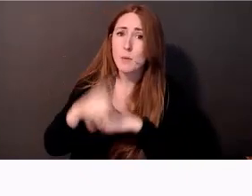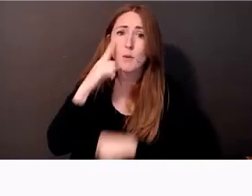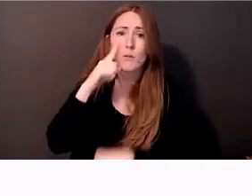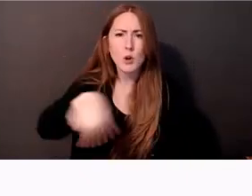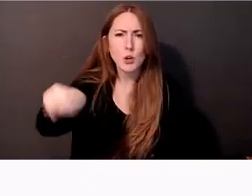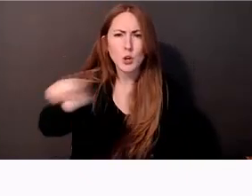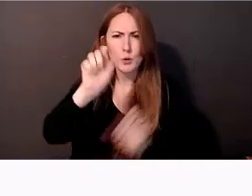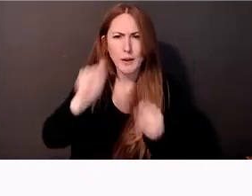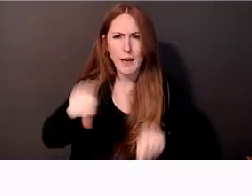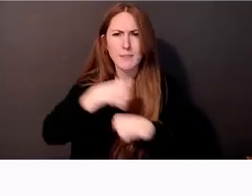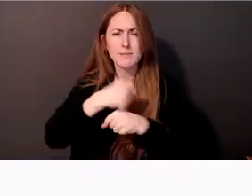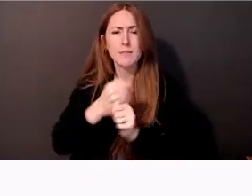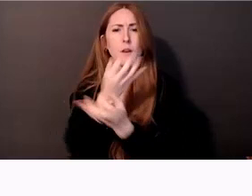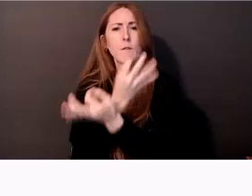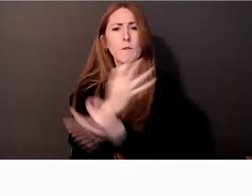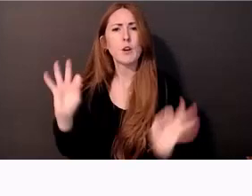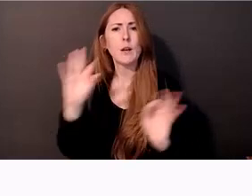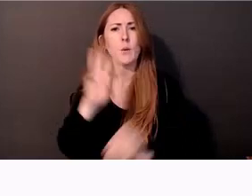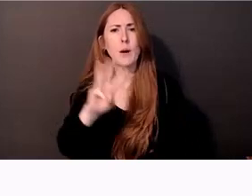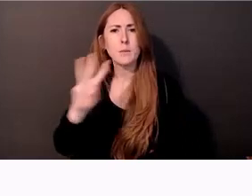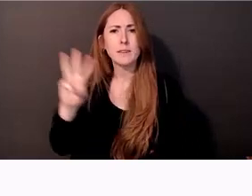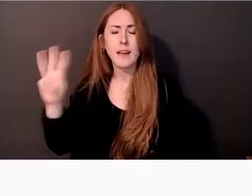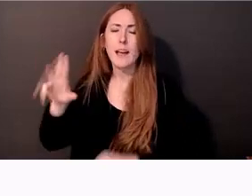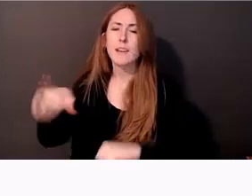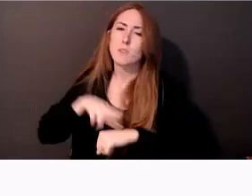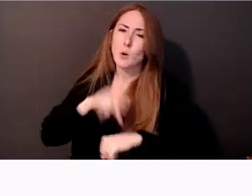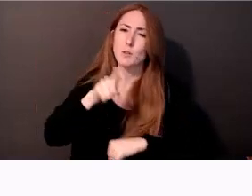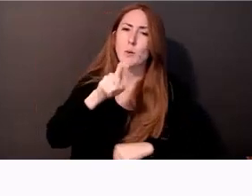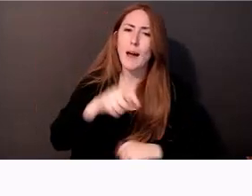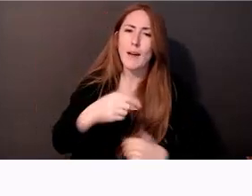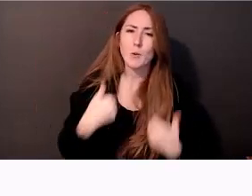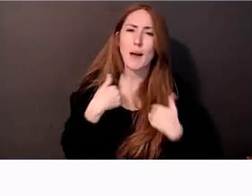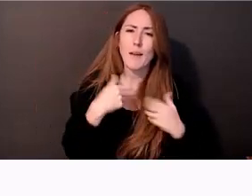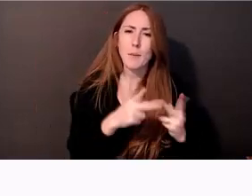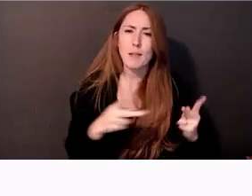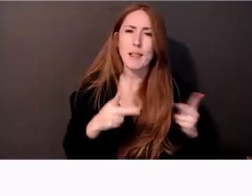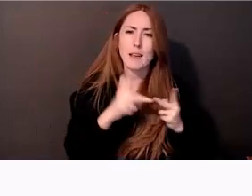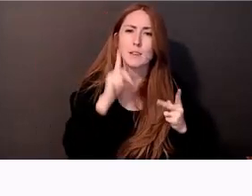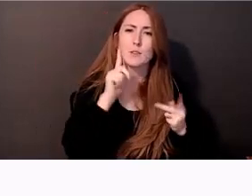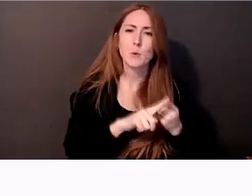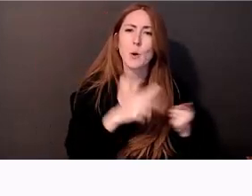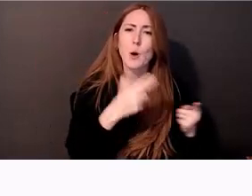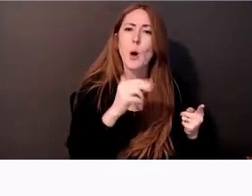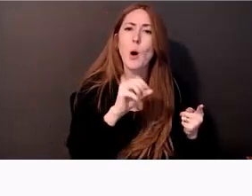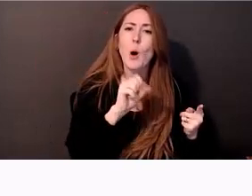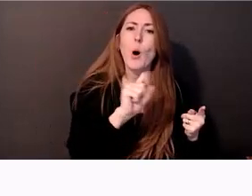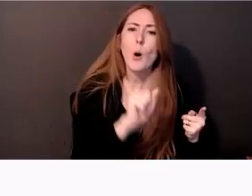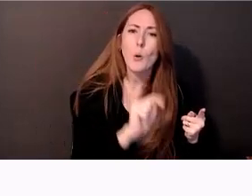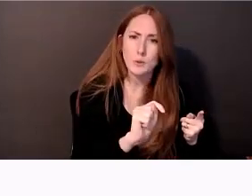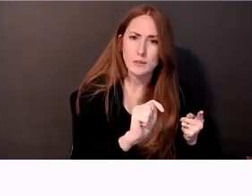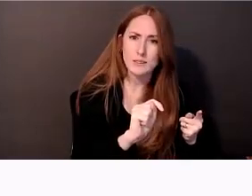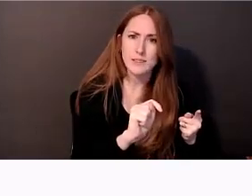Of course, you have to have a place to host it. So that's part of the sustainability. But those fees are usually pretty minimal.